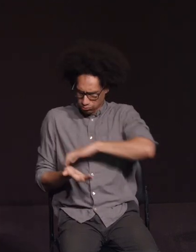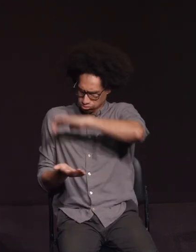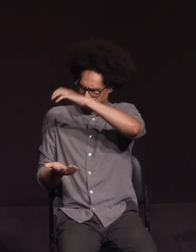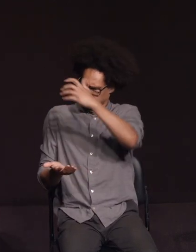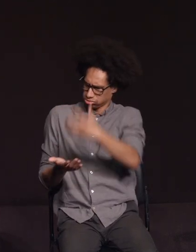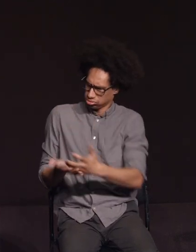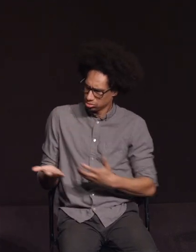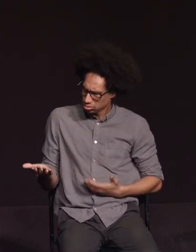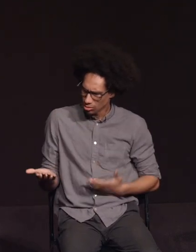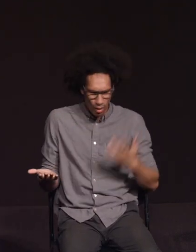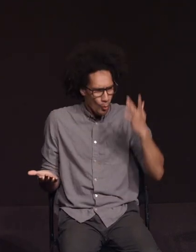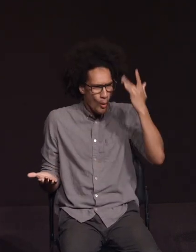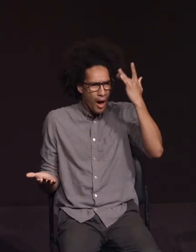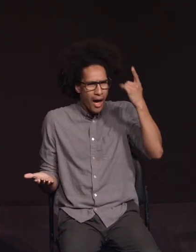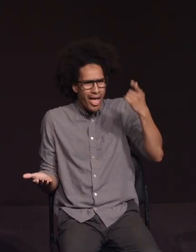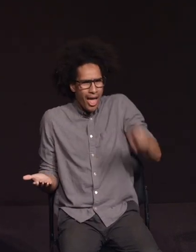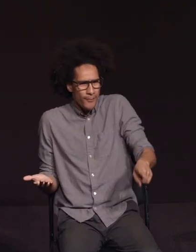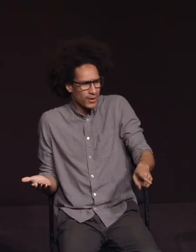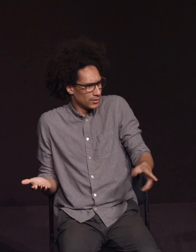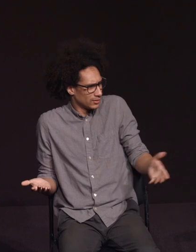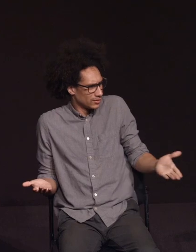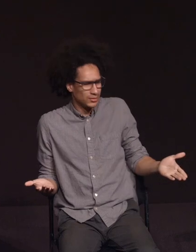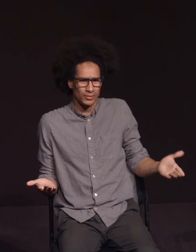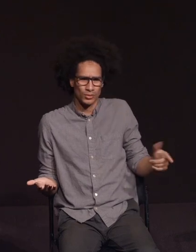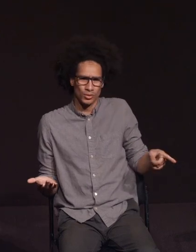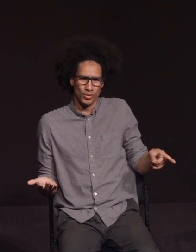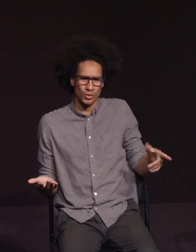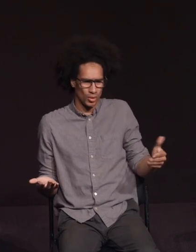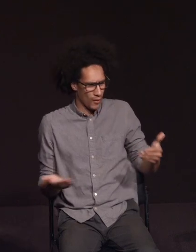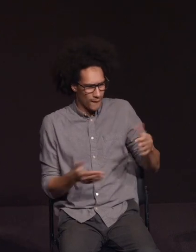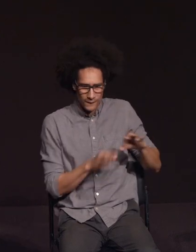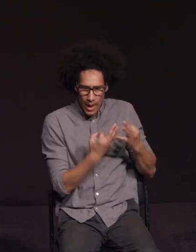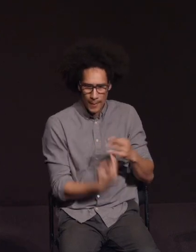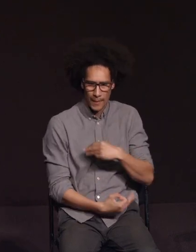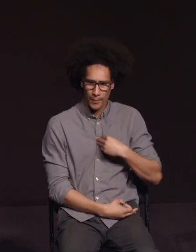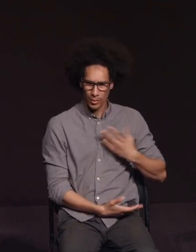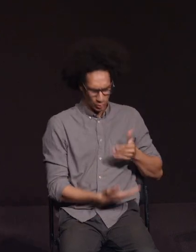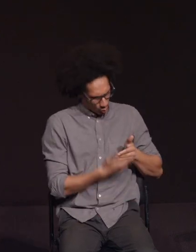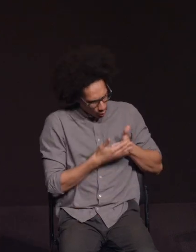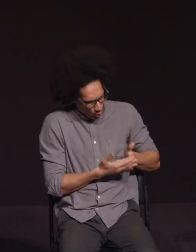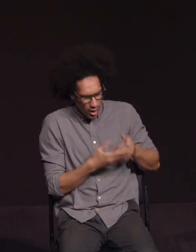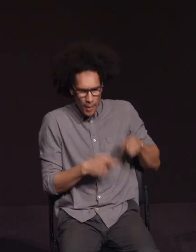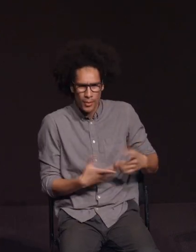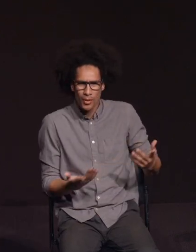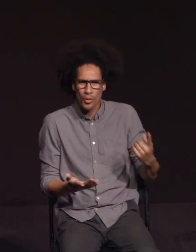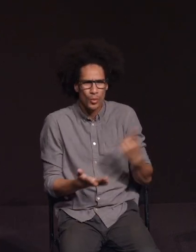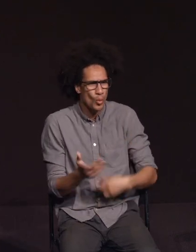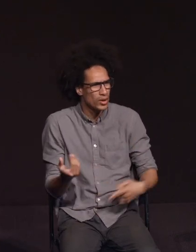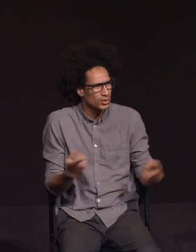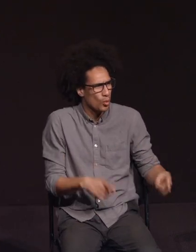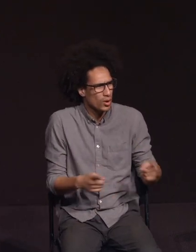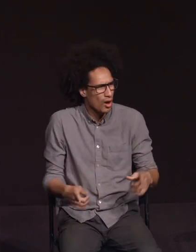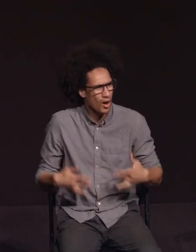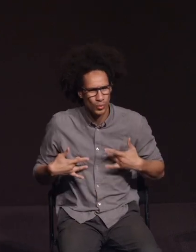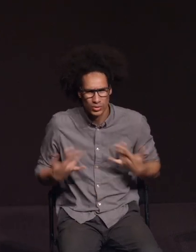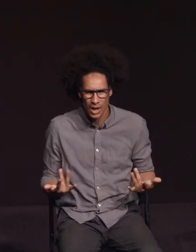Why did this happen to a child close to me? Why did this happen to a family member of mine? What is going on?"